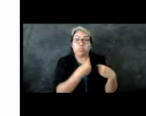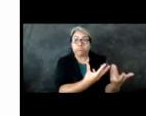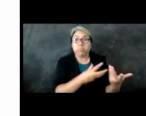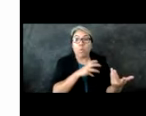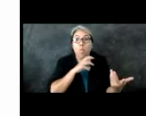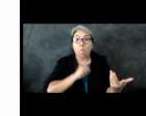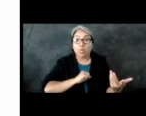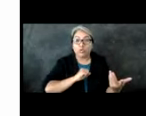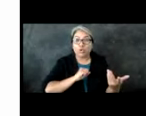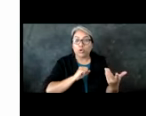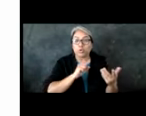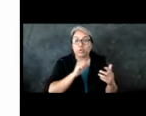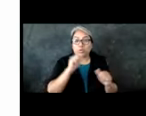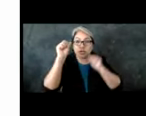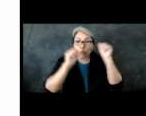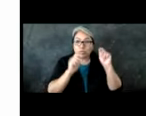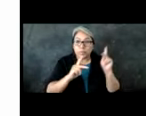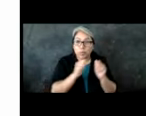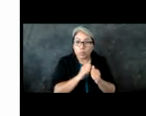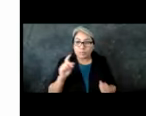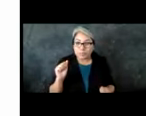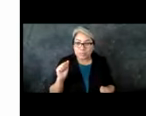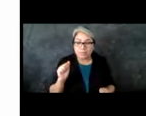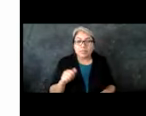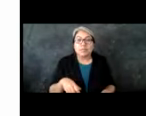AB 1900 which also reforms one of the Medi-Cal programs that